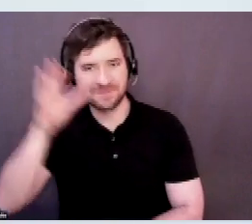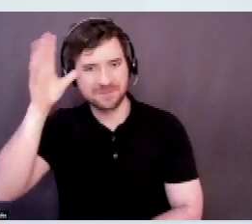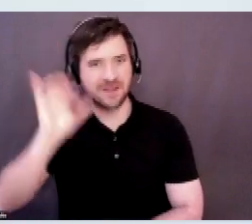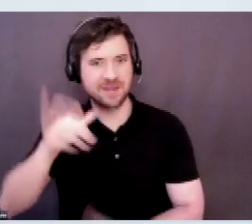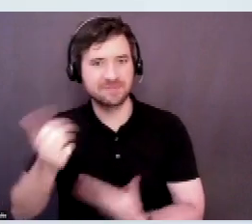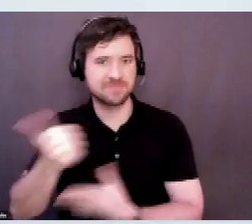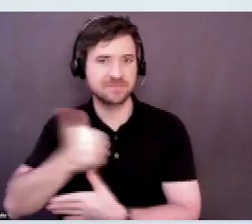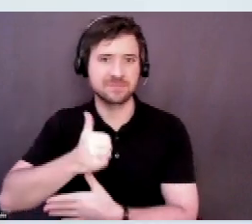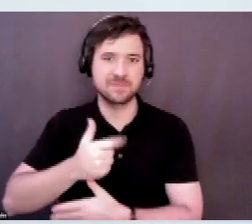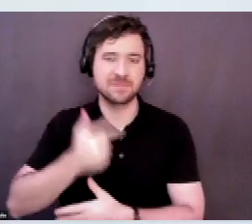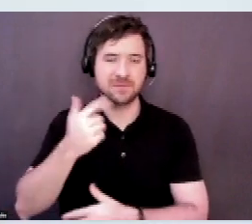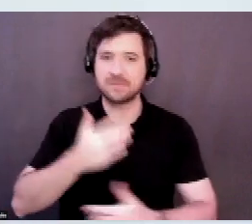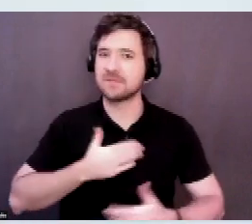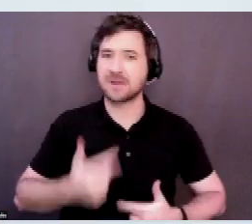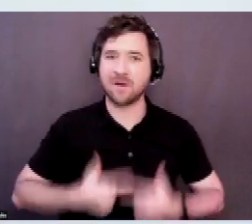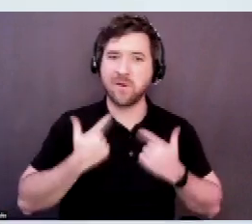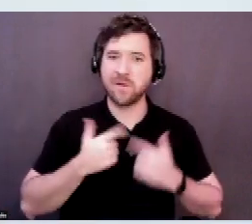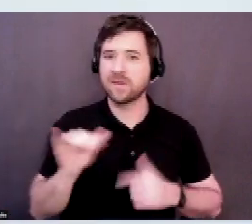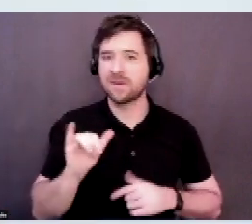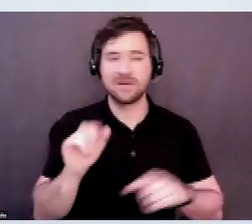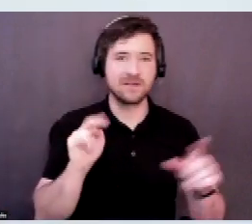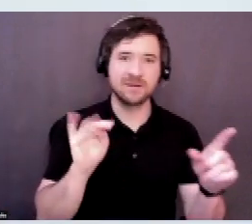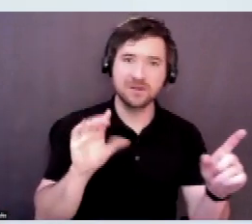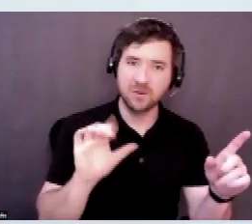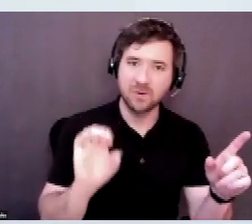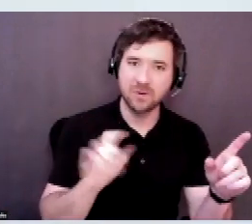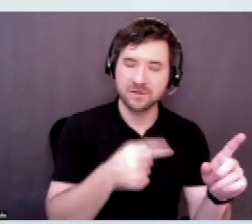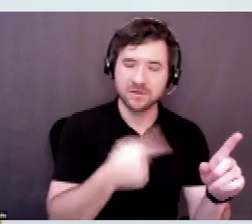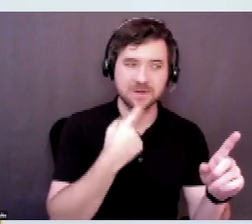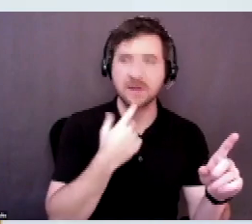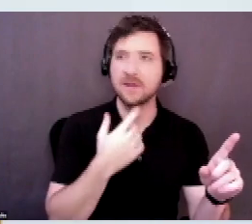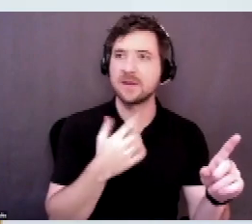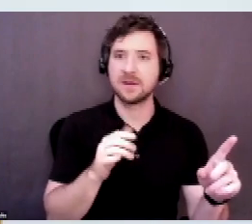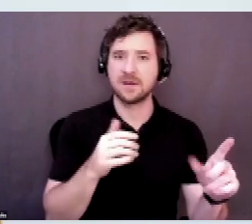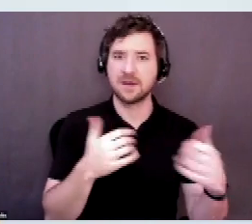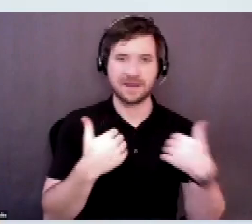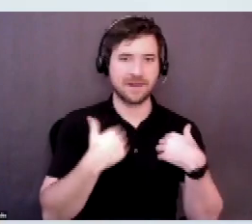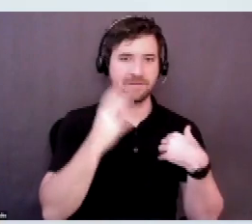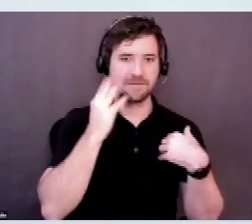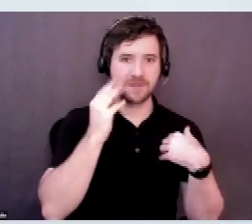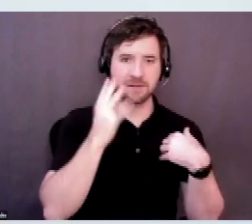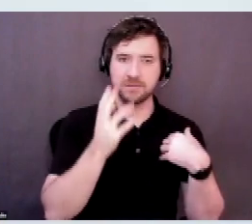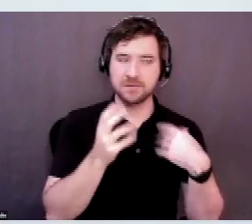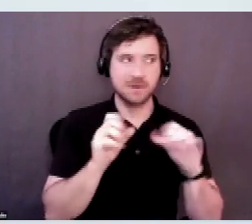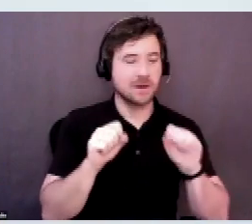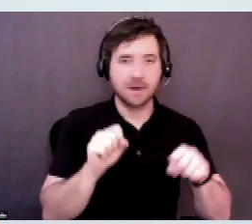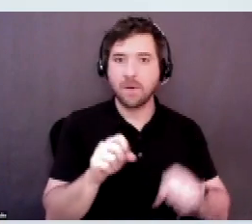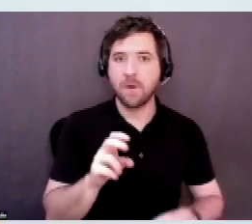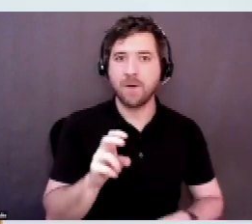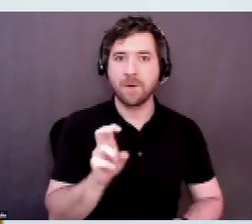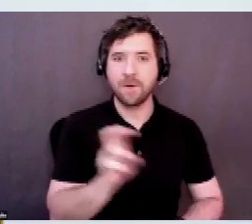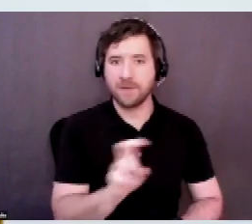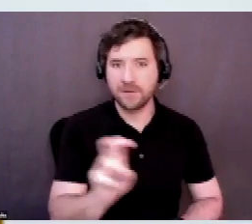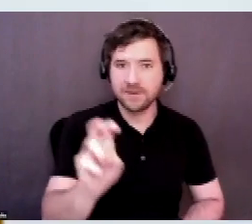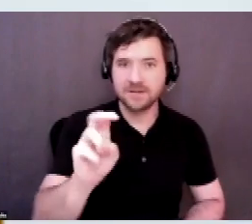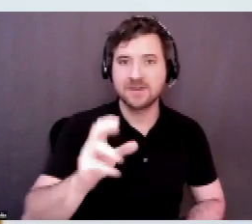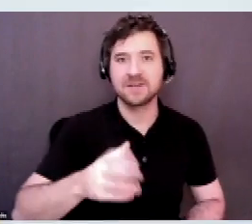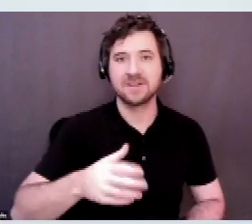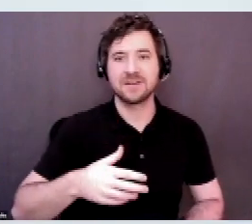As Nicole has said, having the journey of being able to take myself,